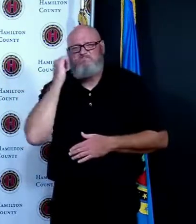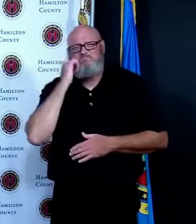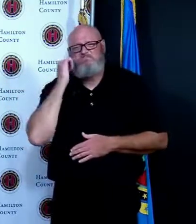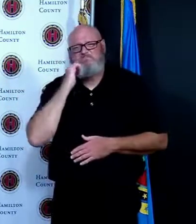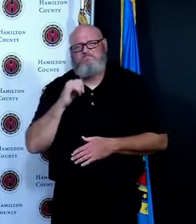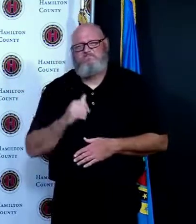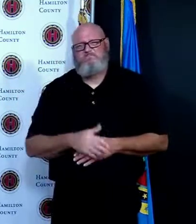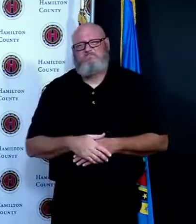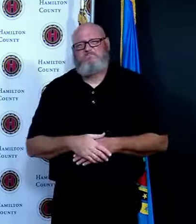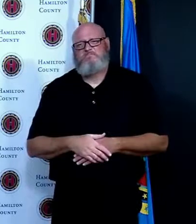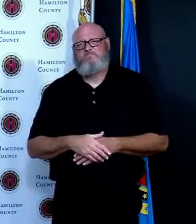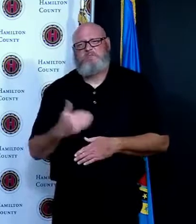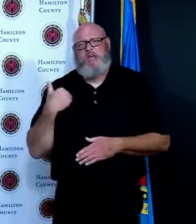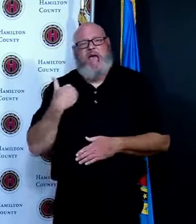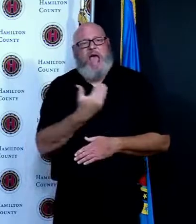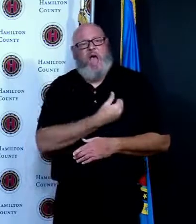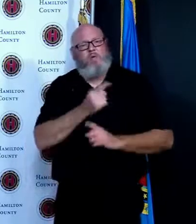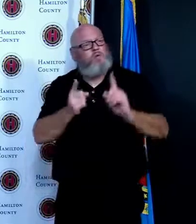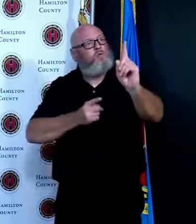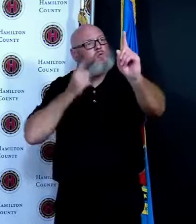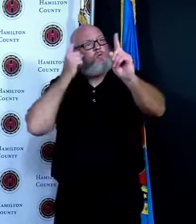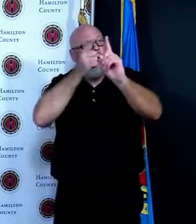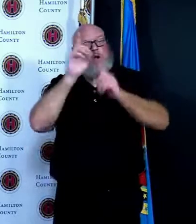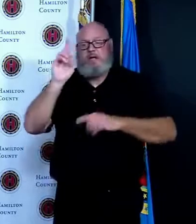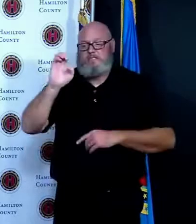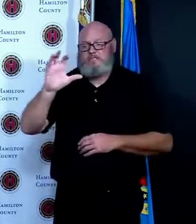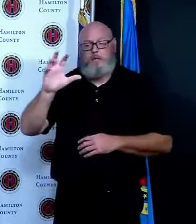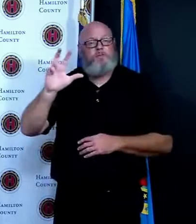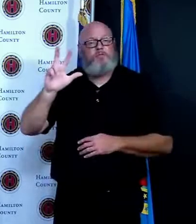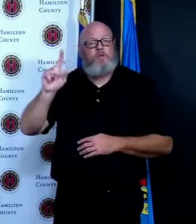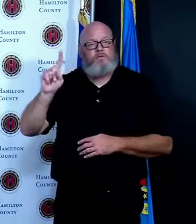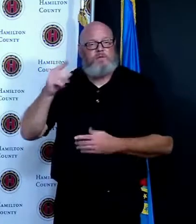and so we do not want to leave any of these dollars on the table so thank you Holly for